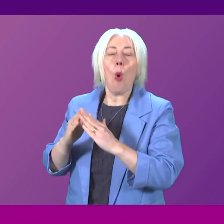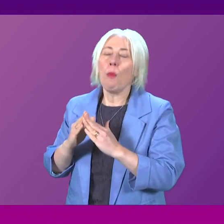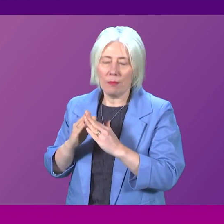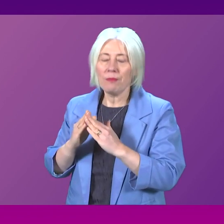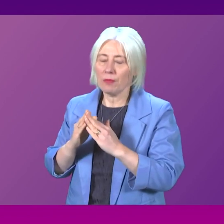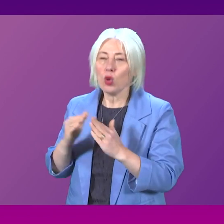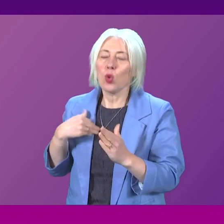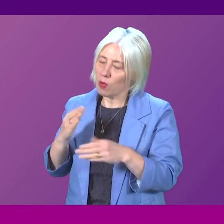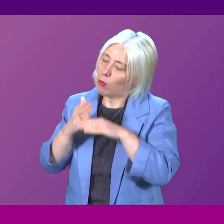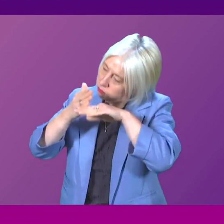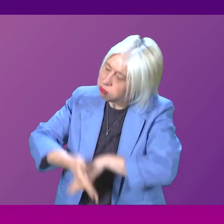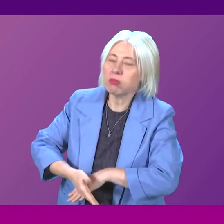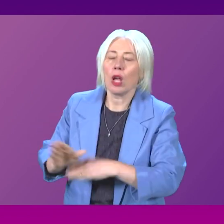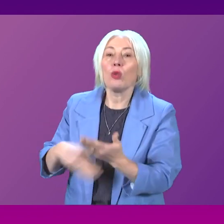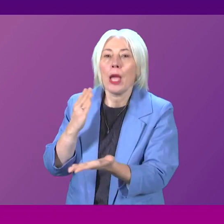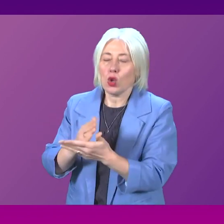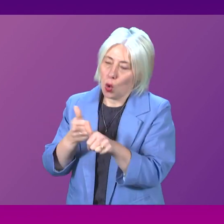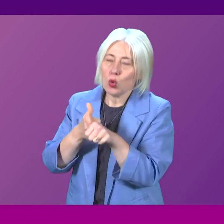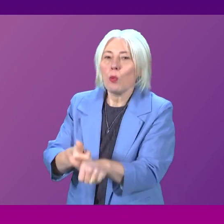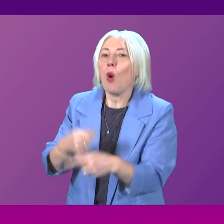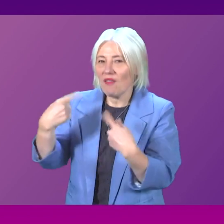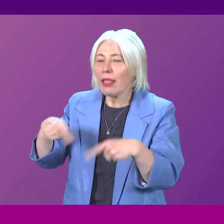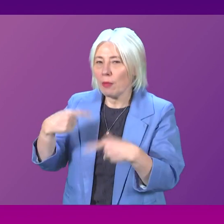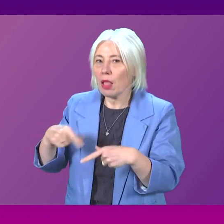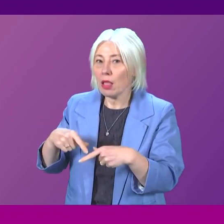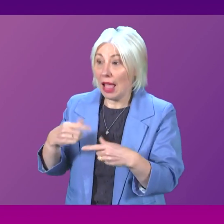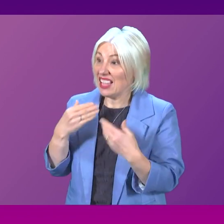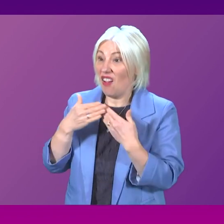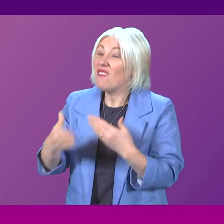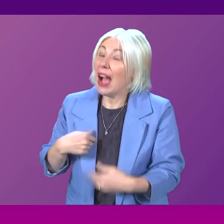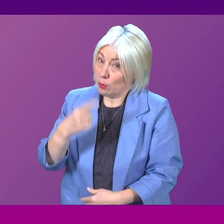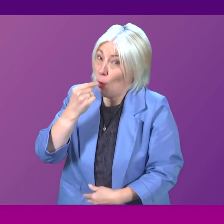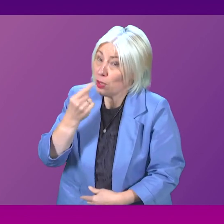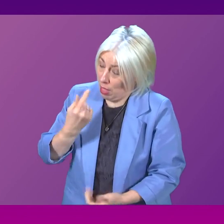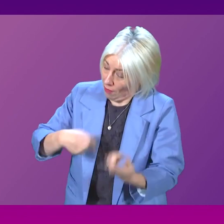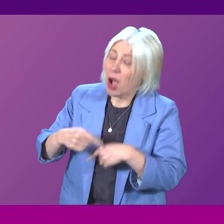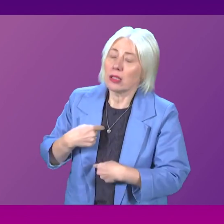We will work to ensure, as far as we can, that that support is available.